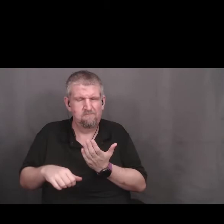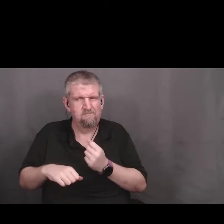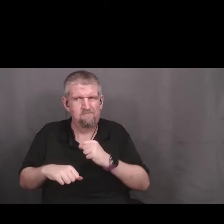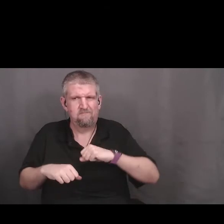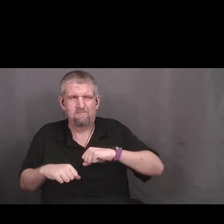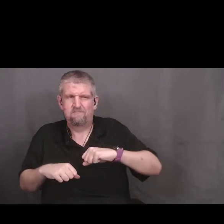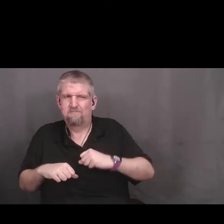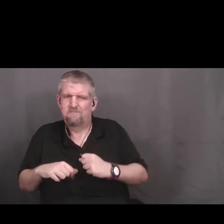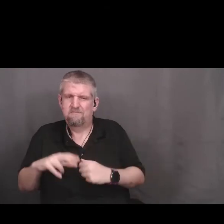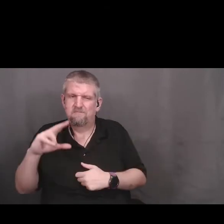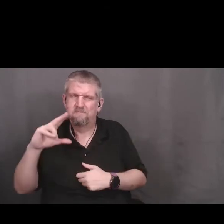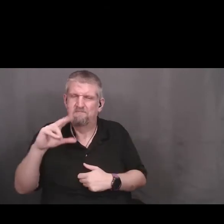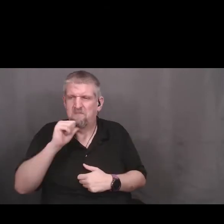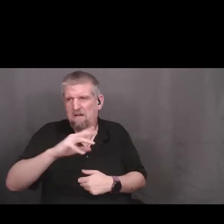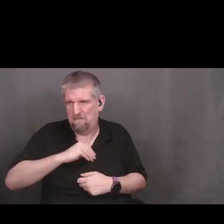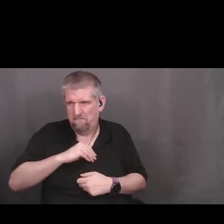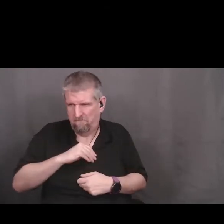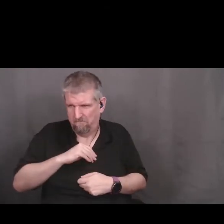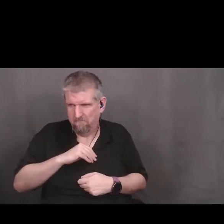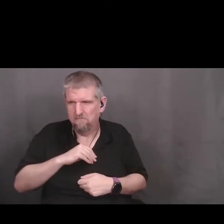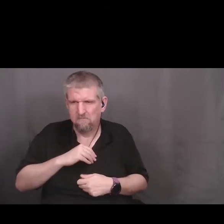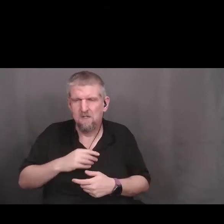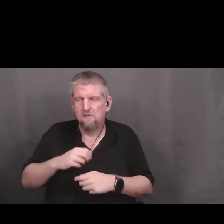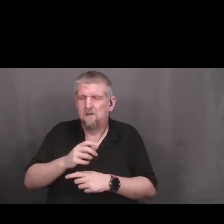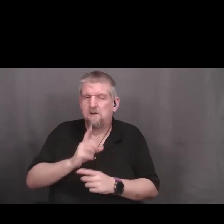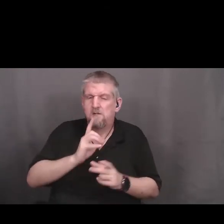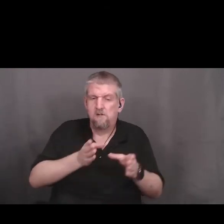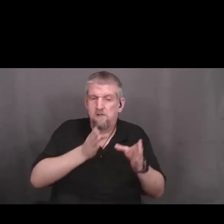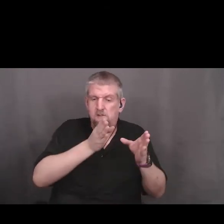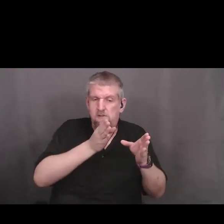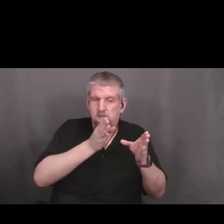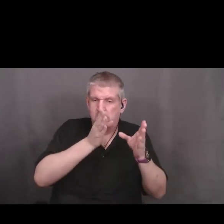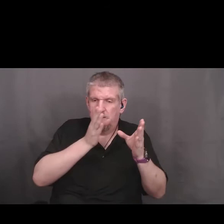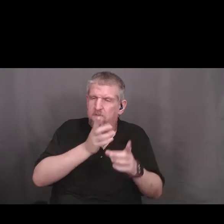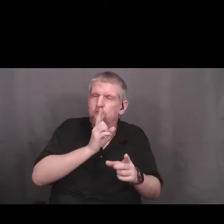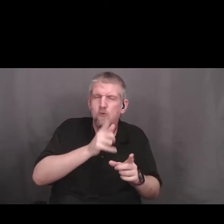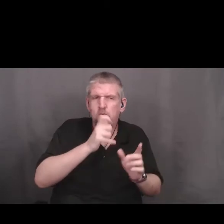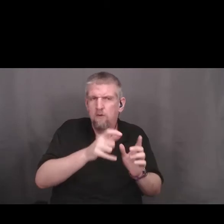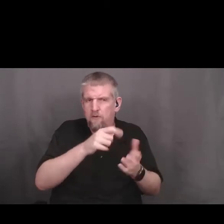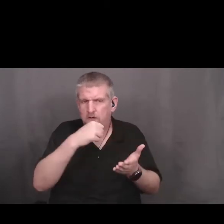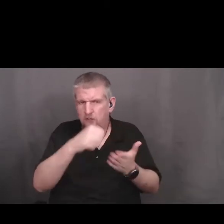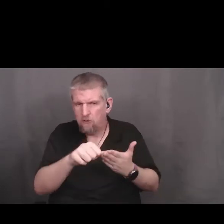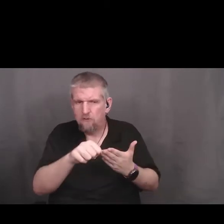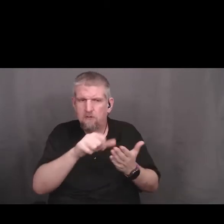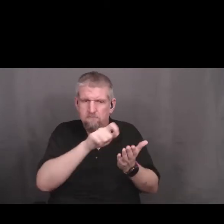just, they may not accept that. So, just make sure that it's the correct doctor providing the support.